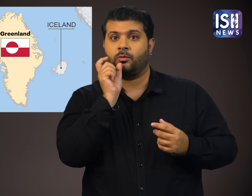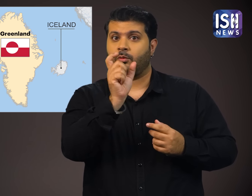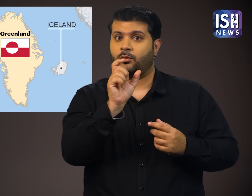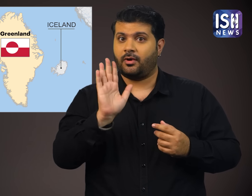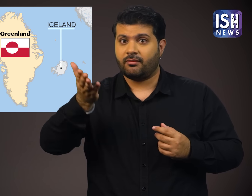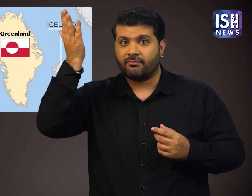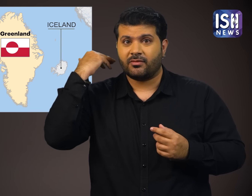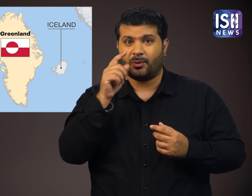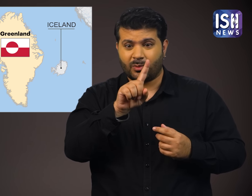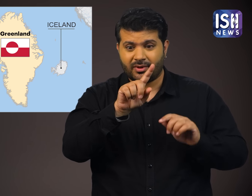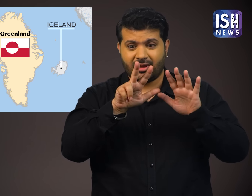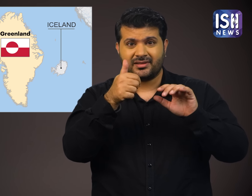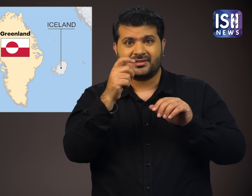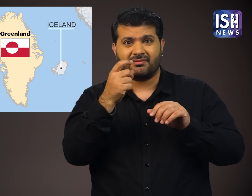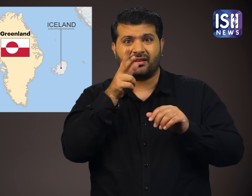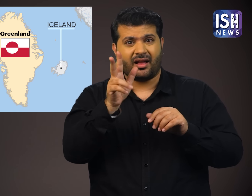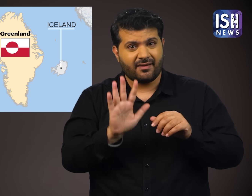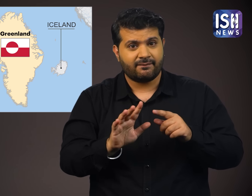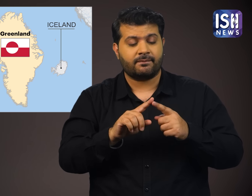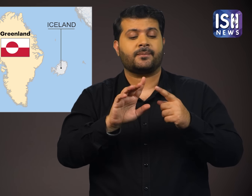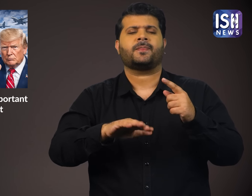This was suggested back in 1867!